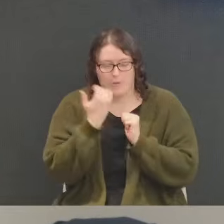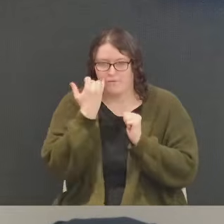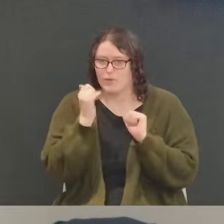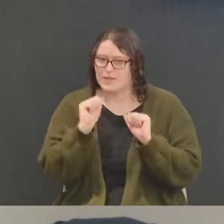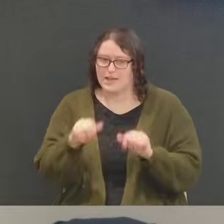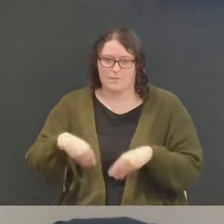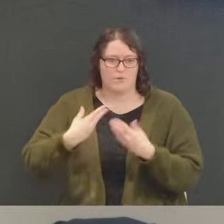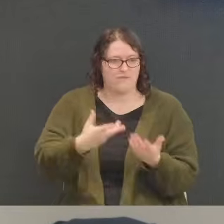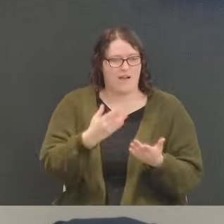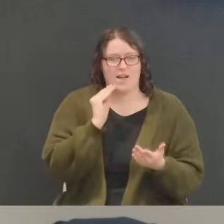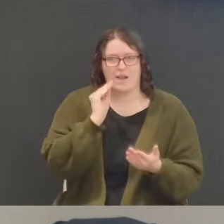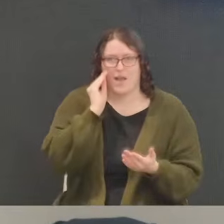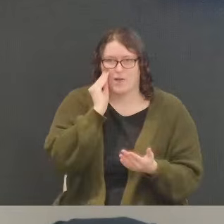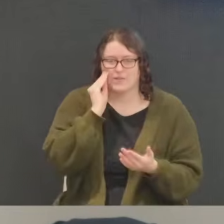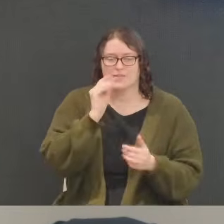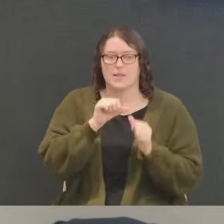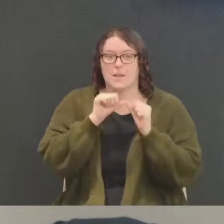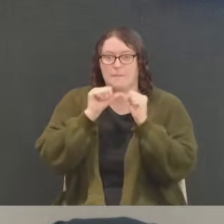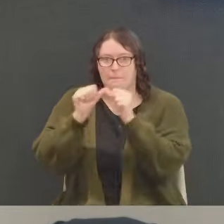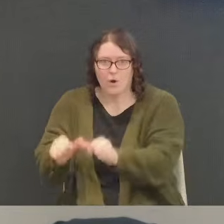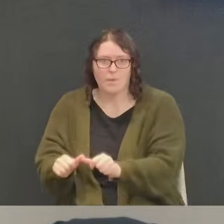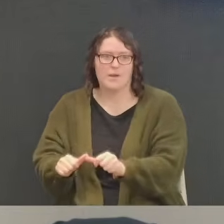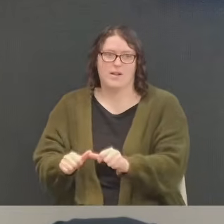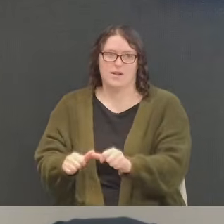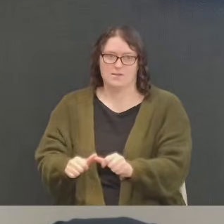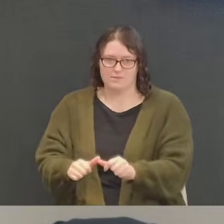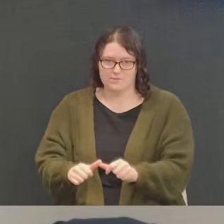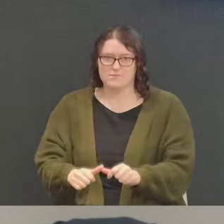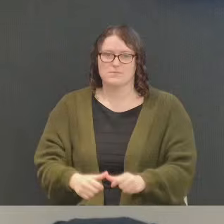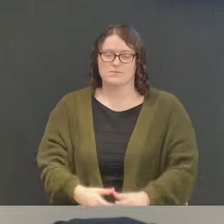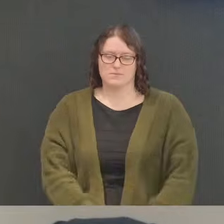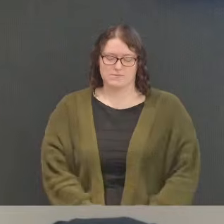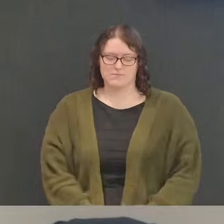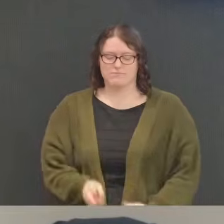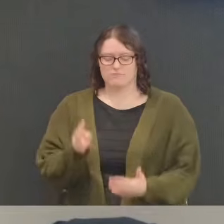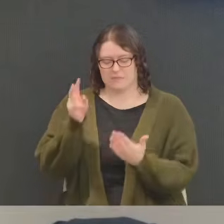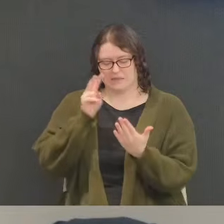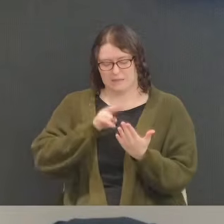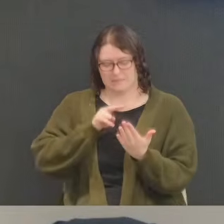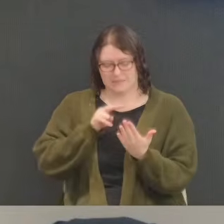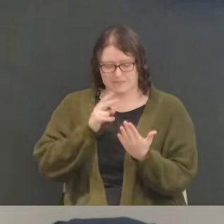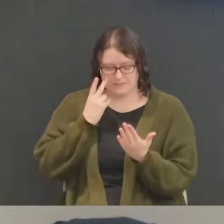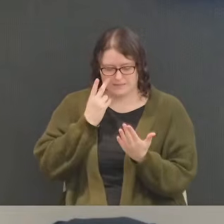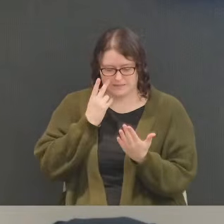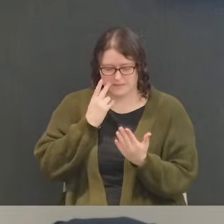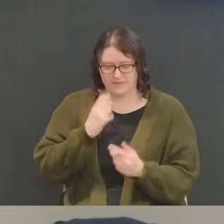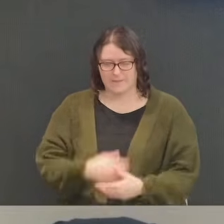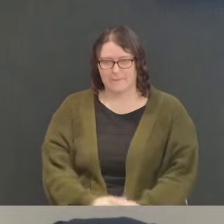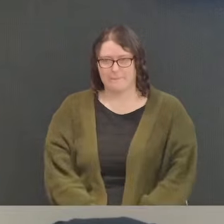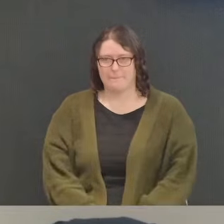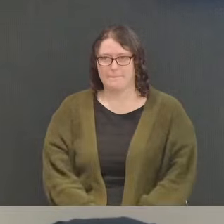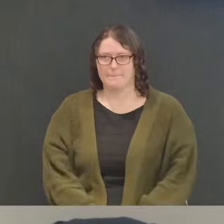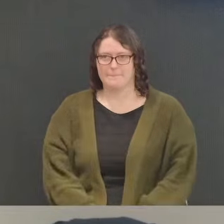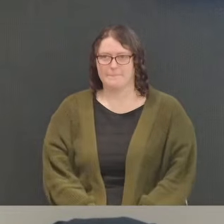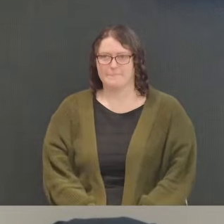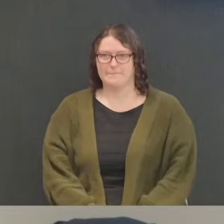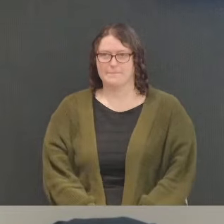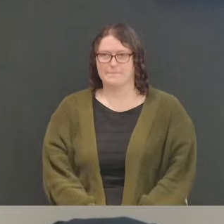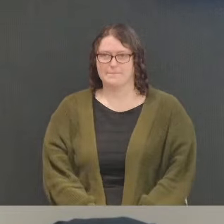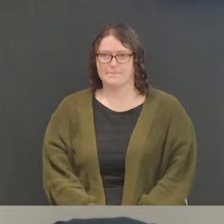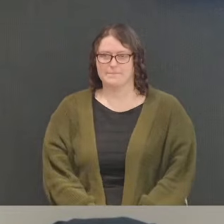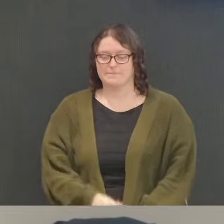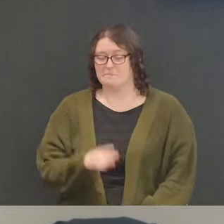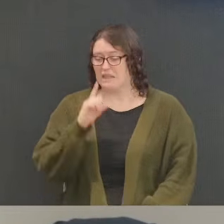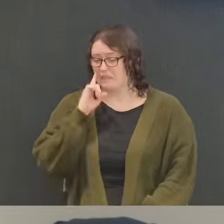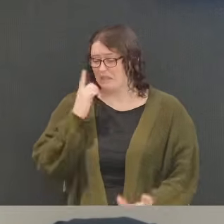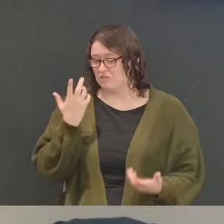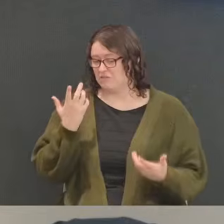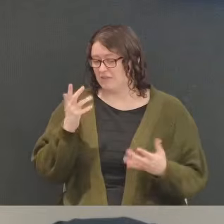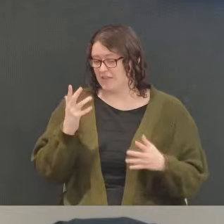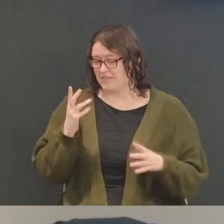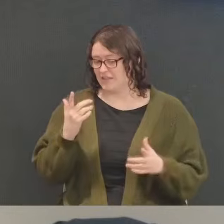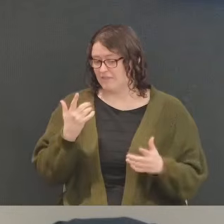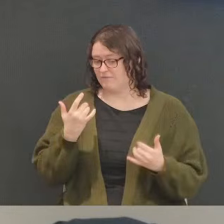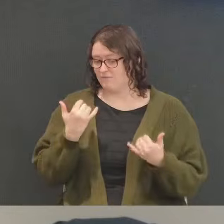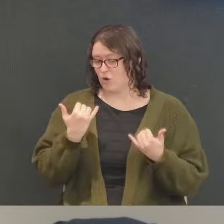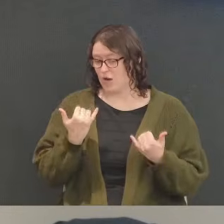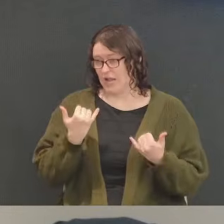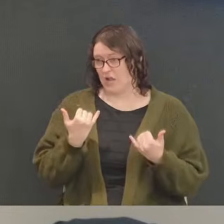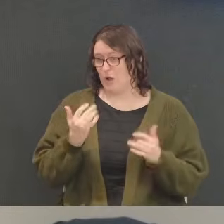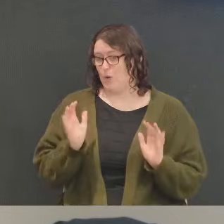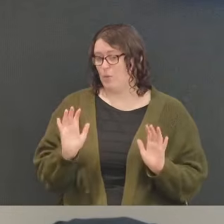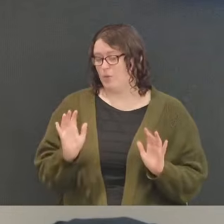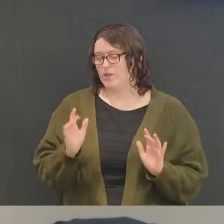Do you have permanent housing? let's see. I think that's it for me for now. we'll go on to